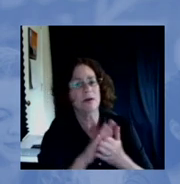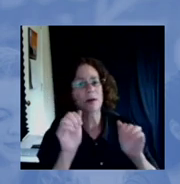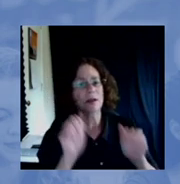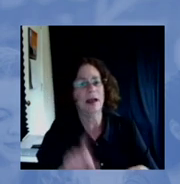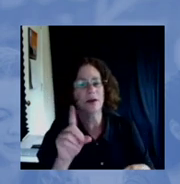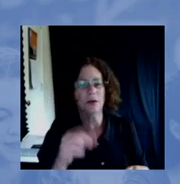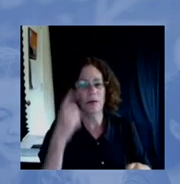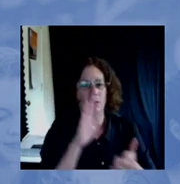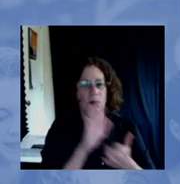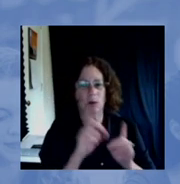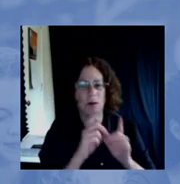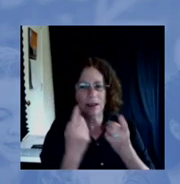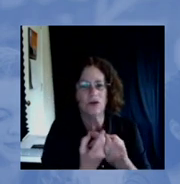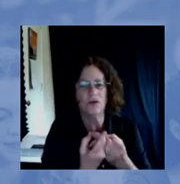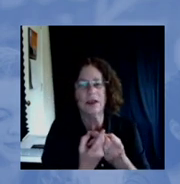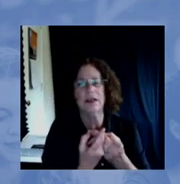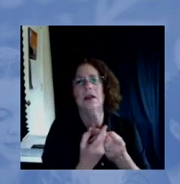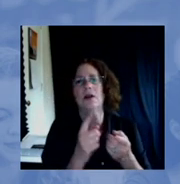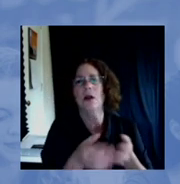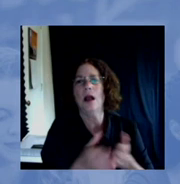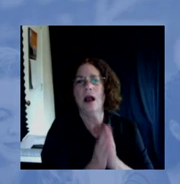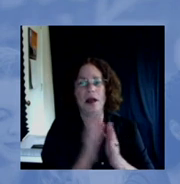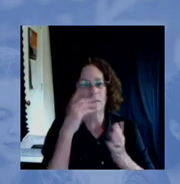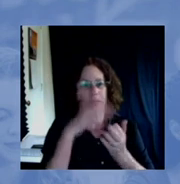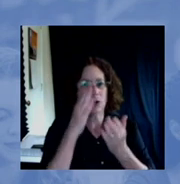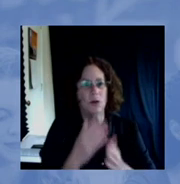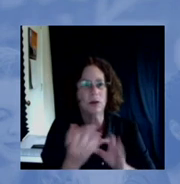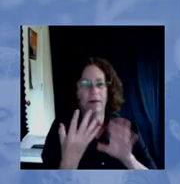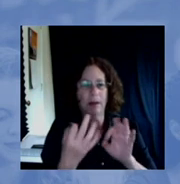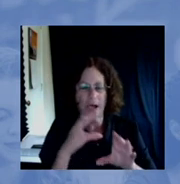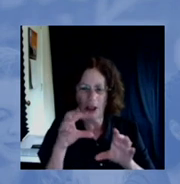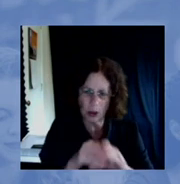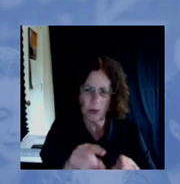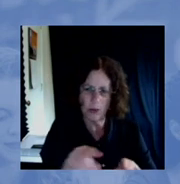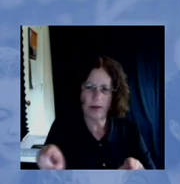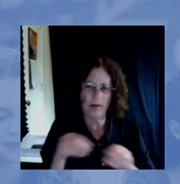TO ASK FOR STUDENTS' FEEDBACK, INCLUDING THEM IN THE CONVERSATIONS, BECAUSE STUDENTS ALSO